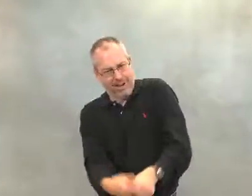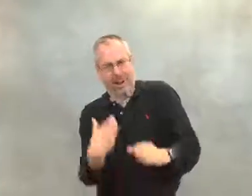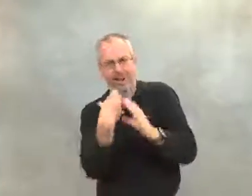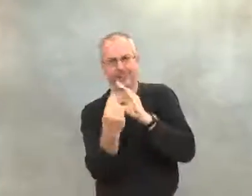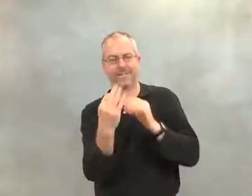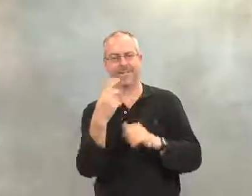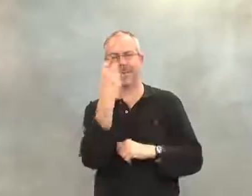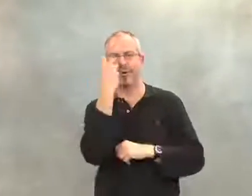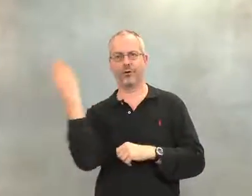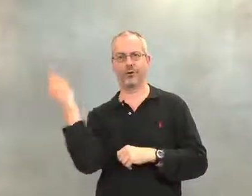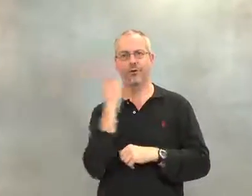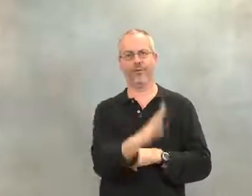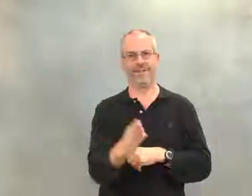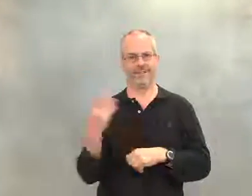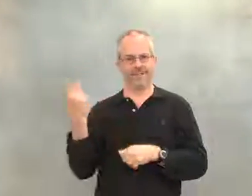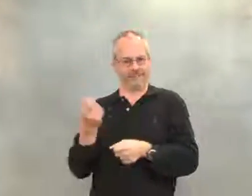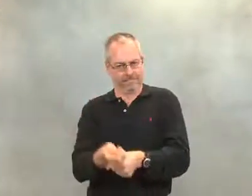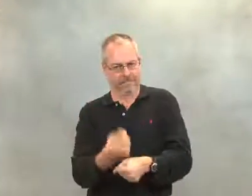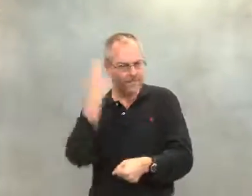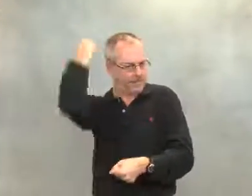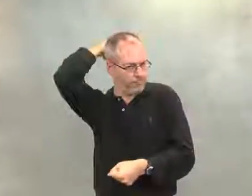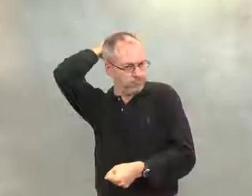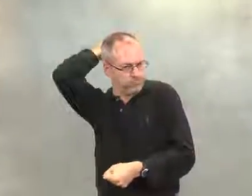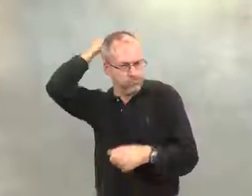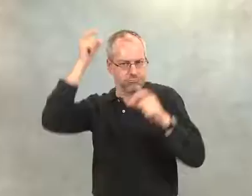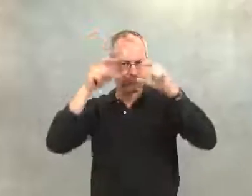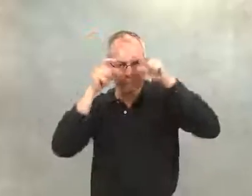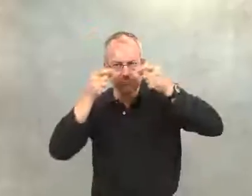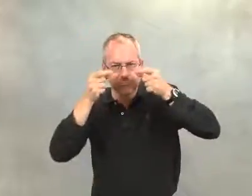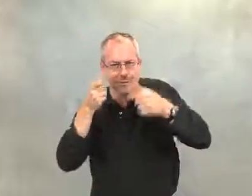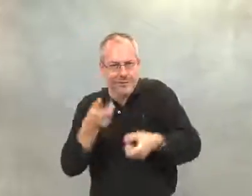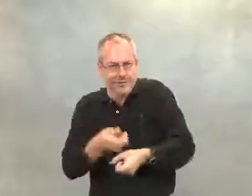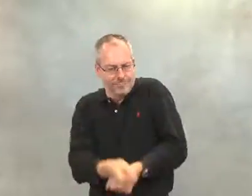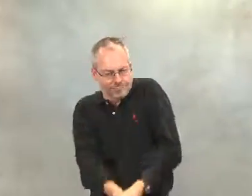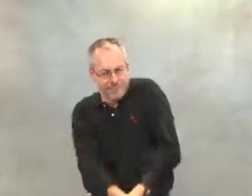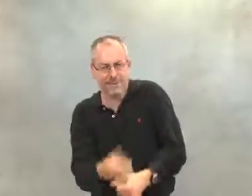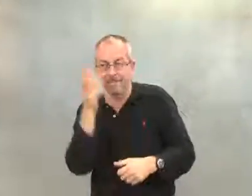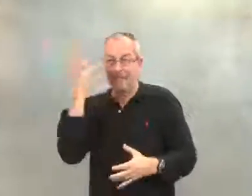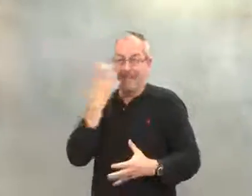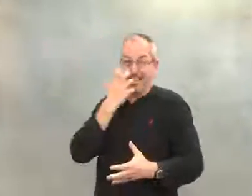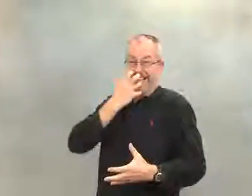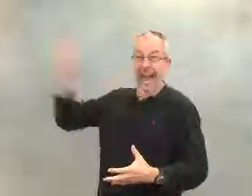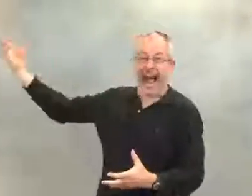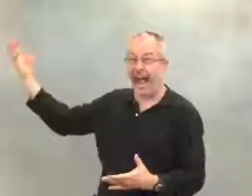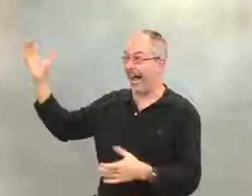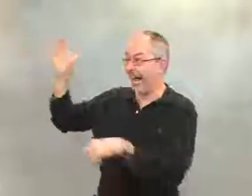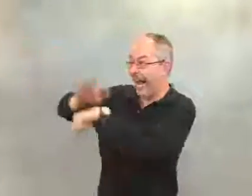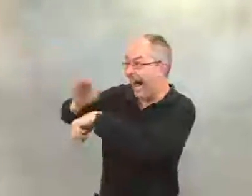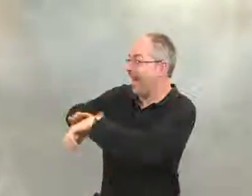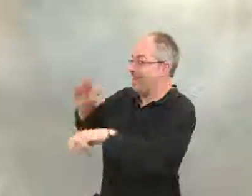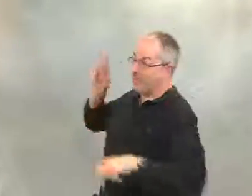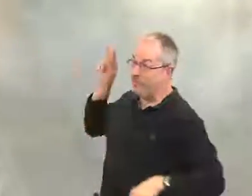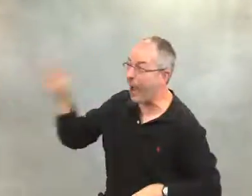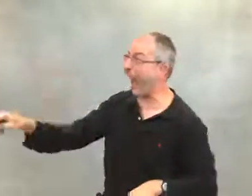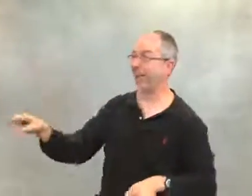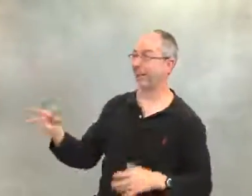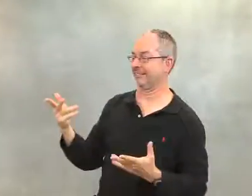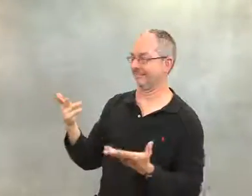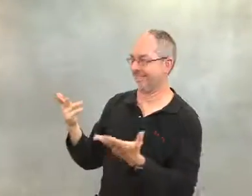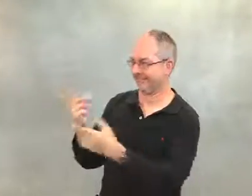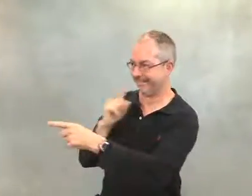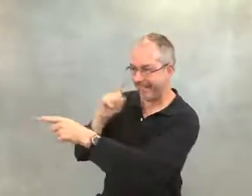He was coming out of a blind curve.